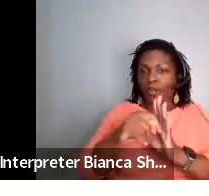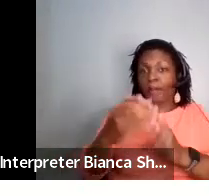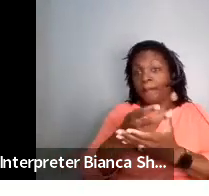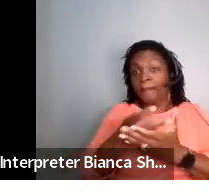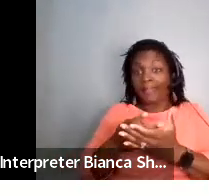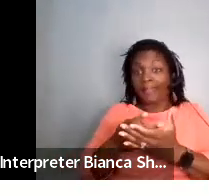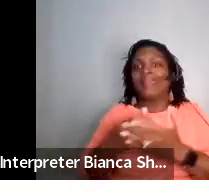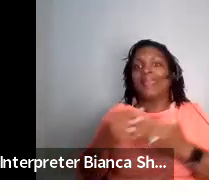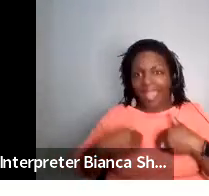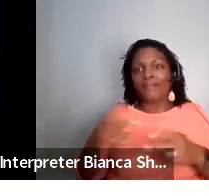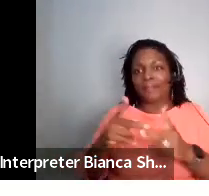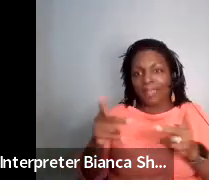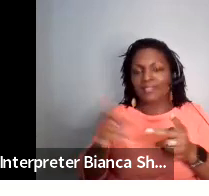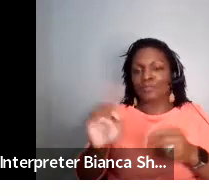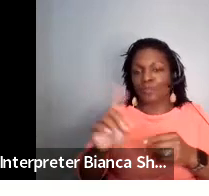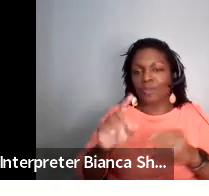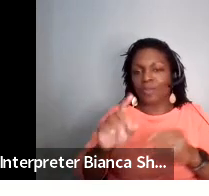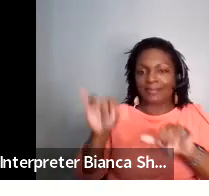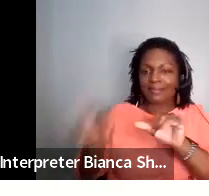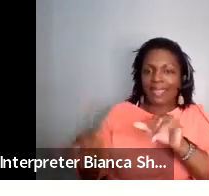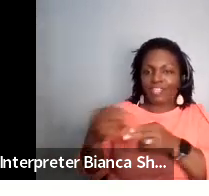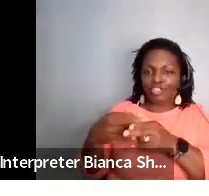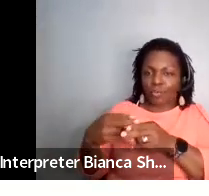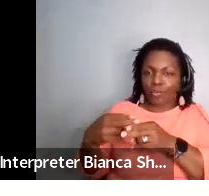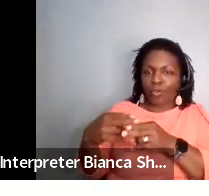We have a bed where they can stay for a short period of time.